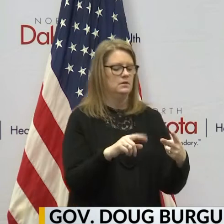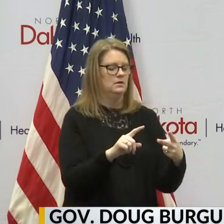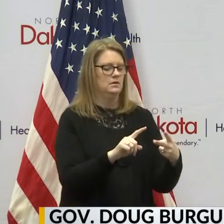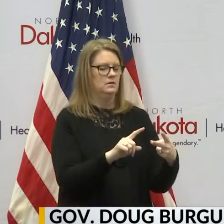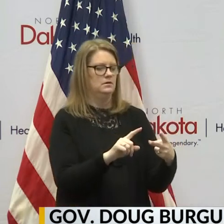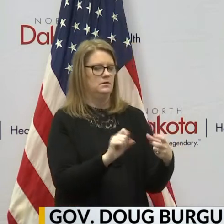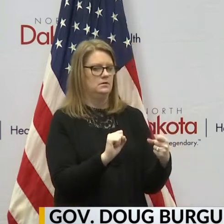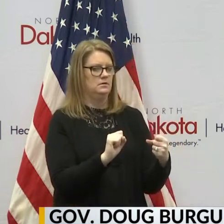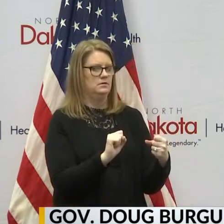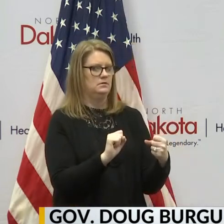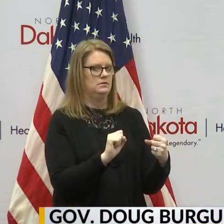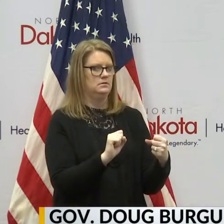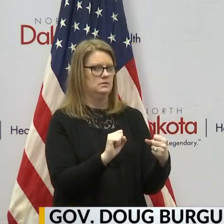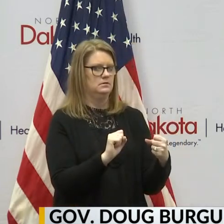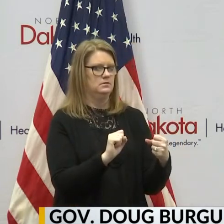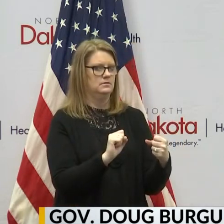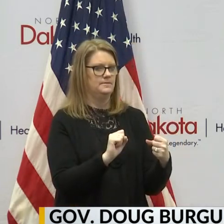INDIVIDUAL RESPONSIBILITIES, THIS IS YOUR CHANCE TO REALLY DEMONSTRATE THAT.